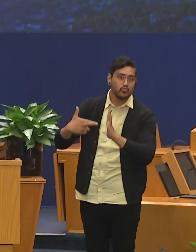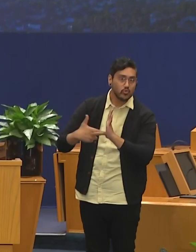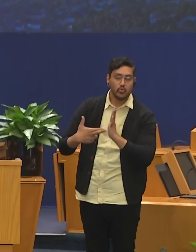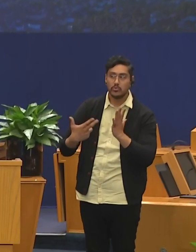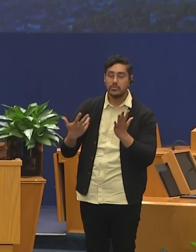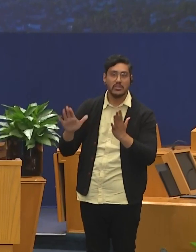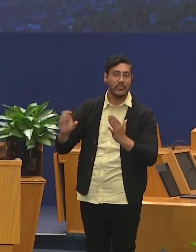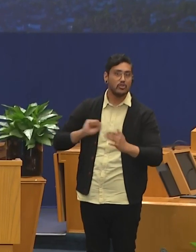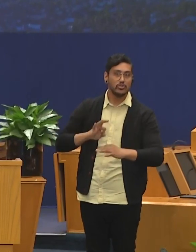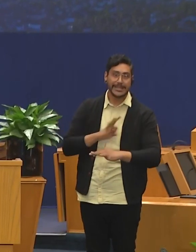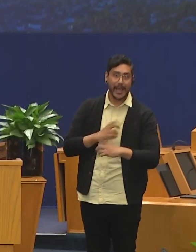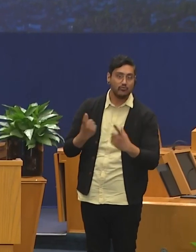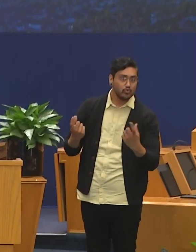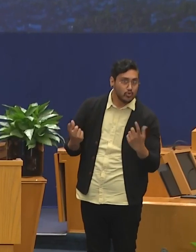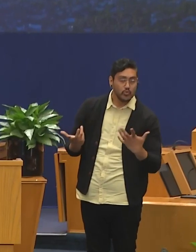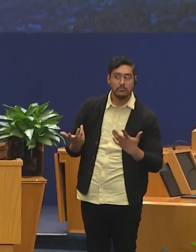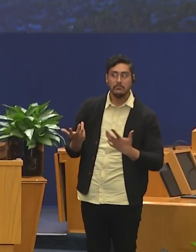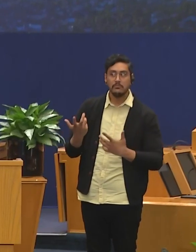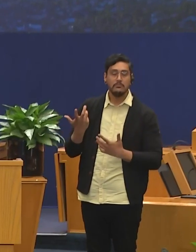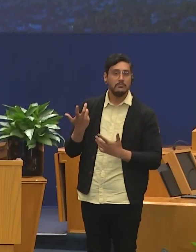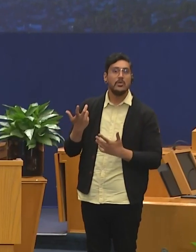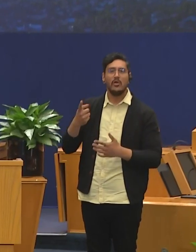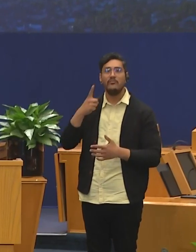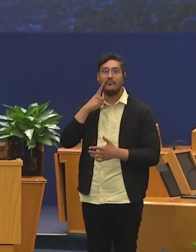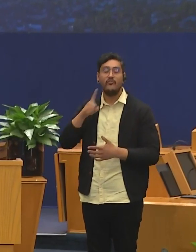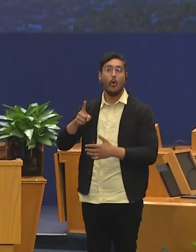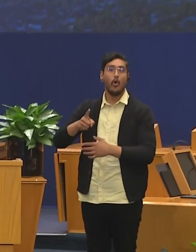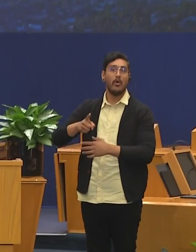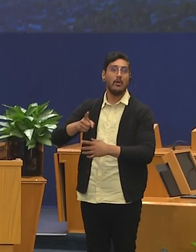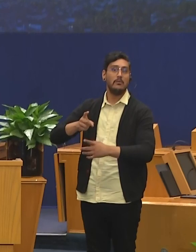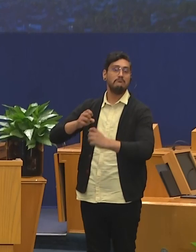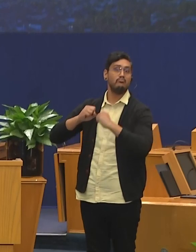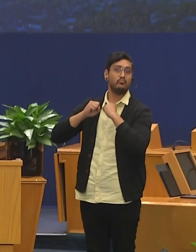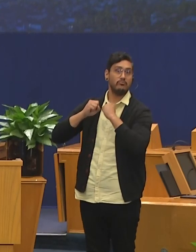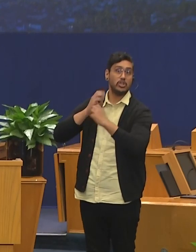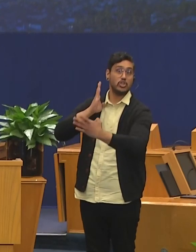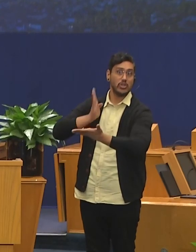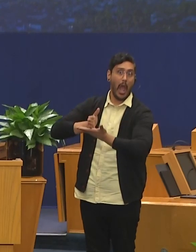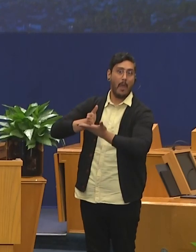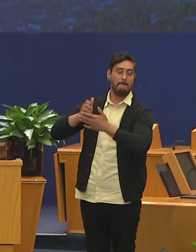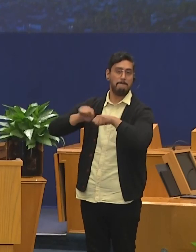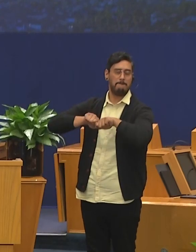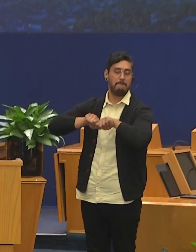PROTOCOLS THAT ARE IN PLACE IN THESE INSTITUTIONAL SETTINGS TO